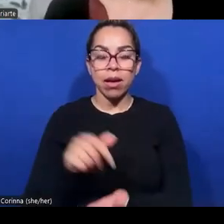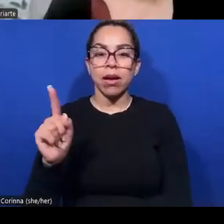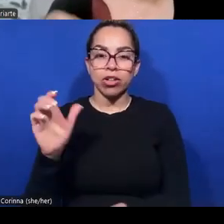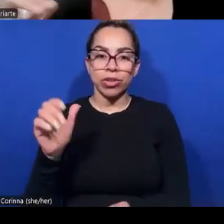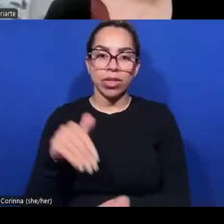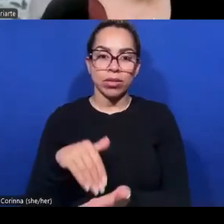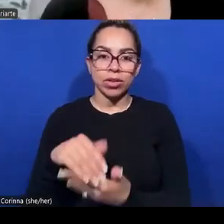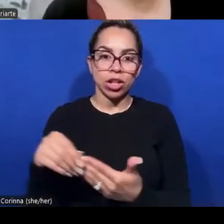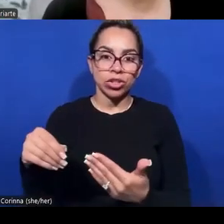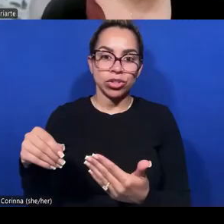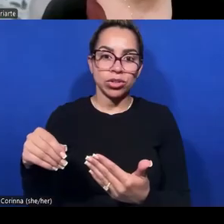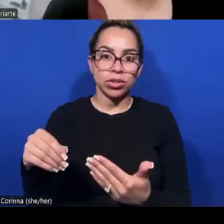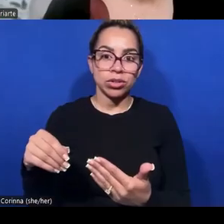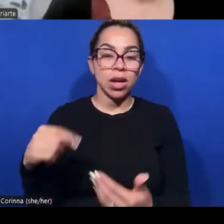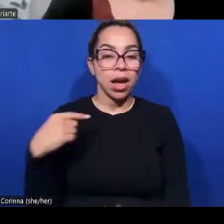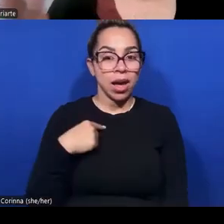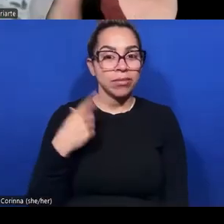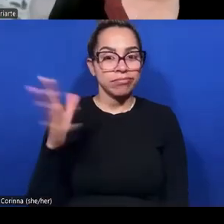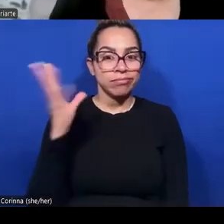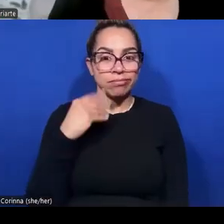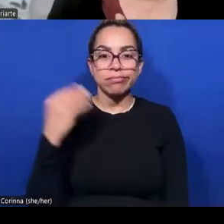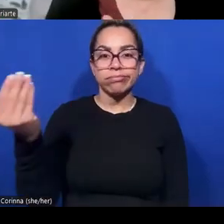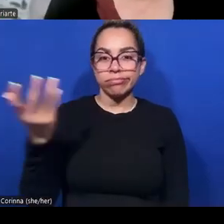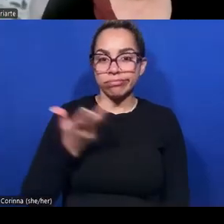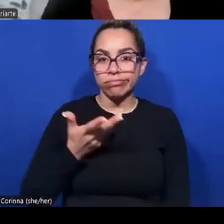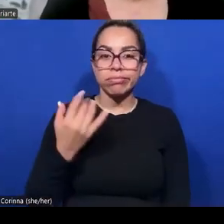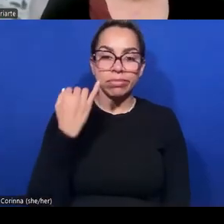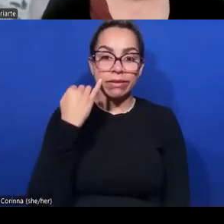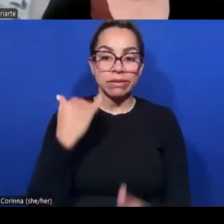In fact, I've been told that if you're close to the 100,000